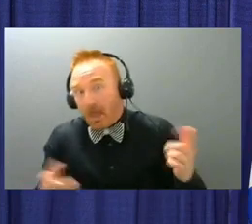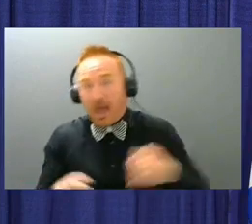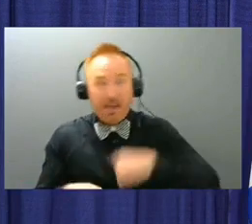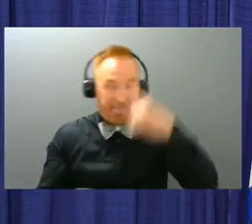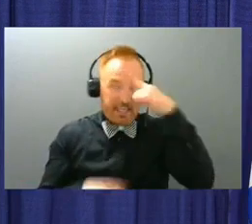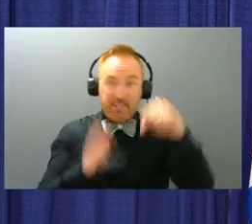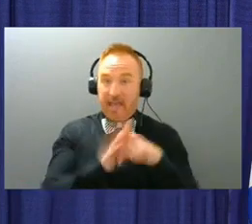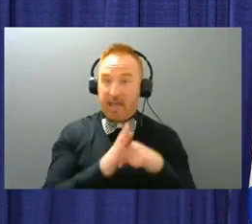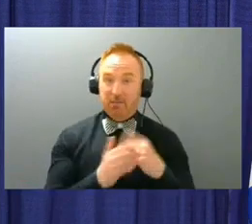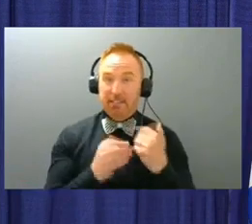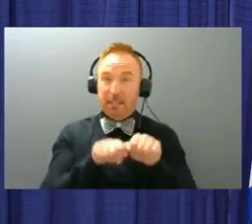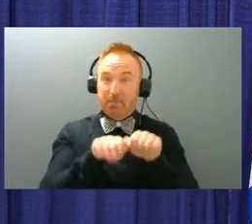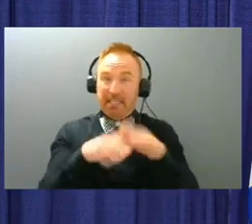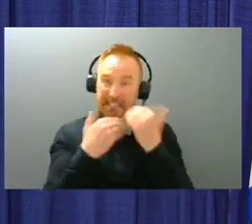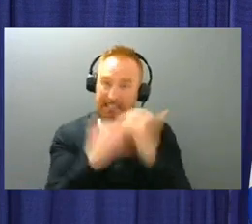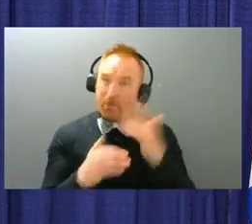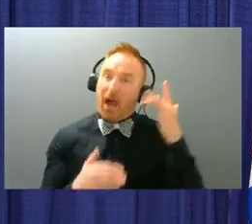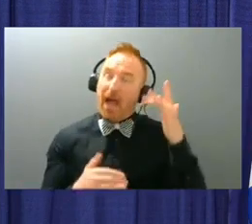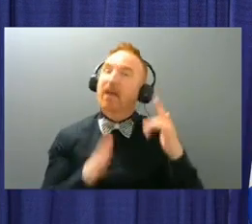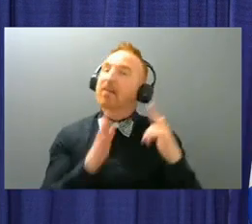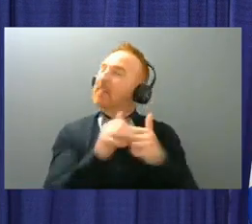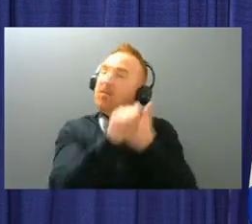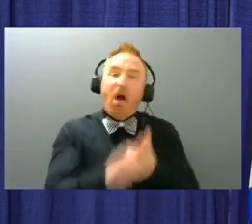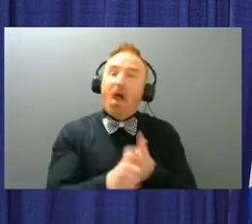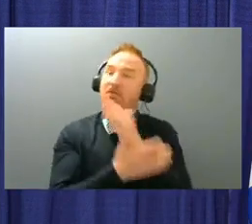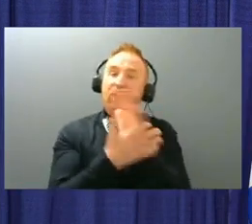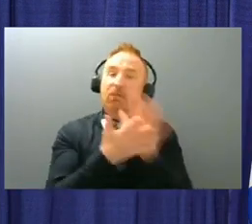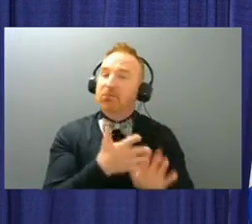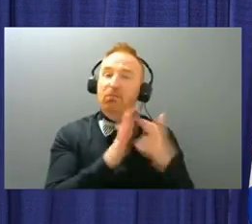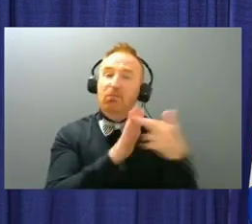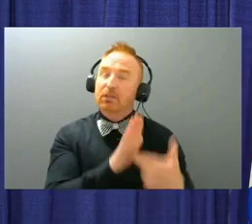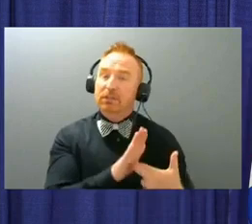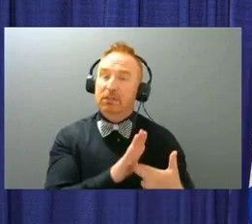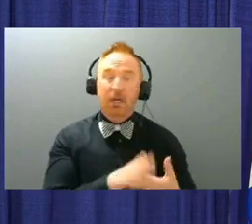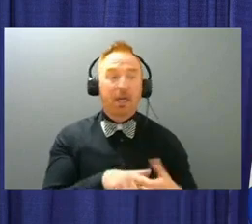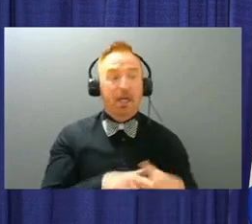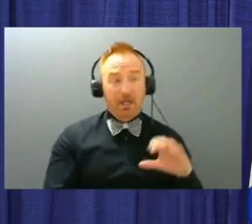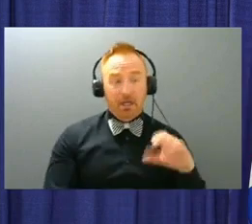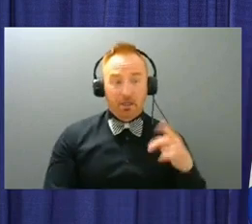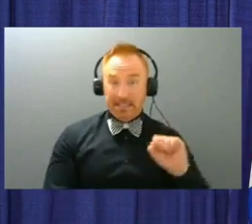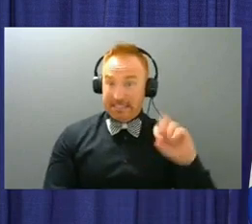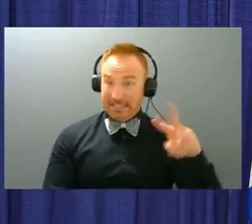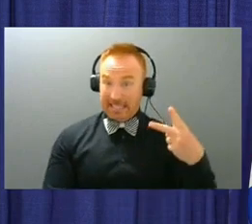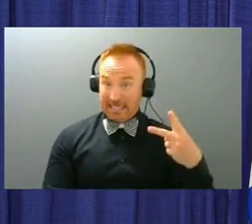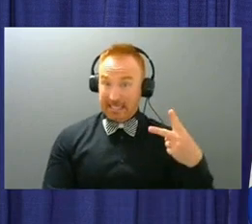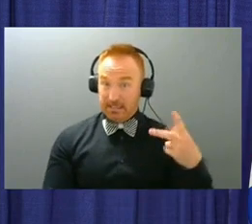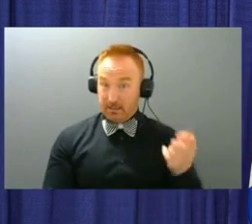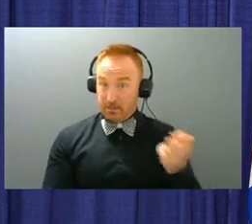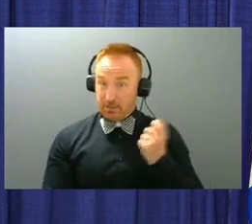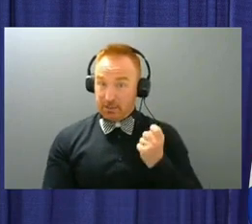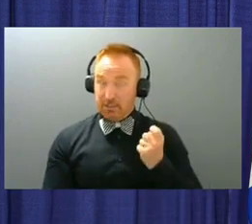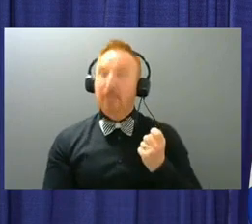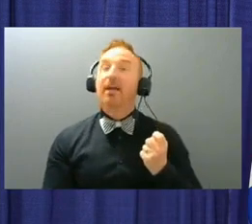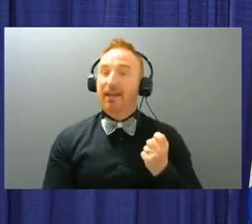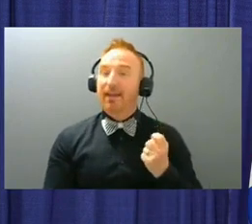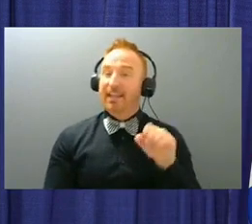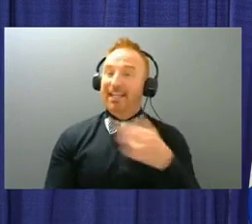because people were doing the right thing. Follow-up?